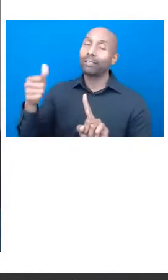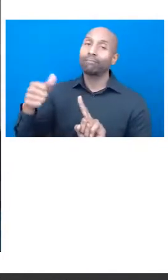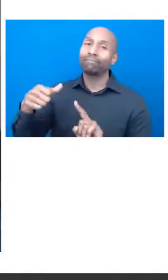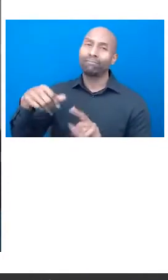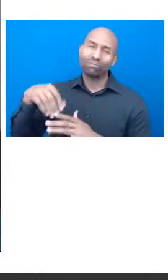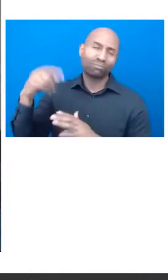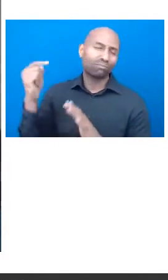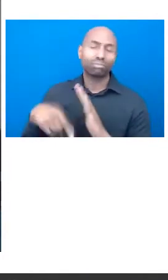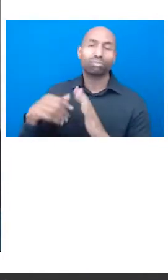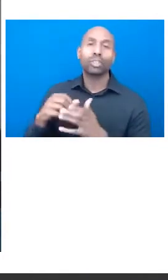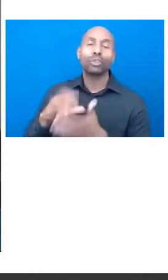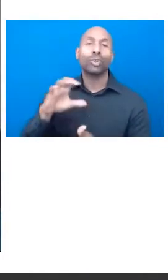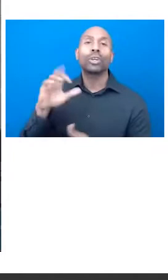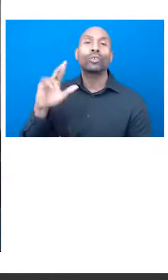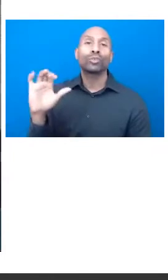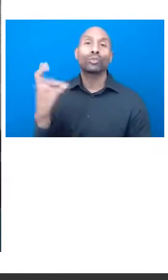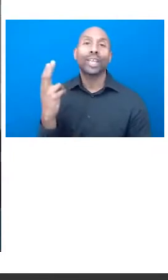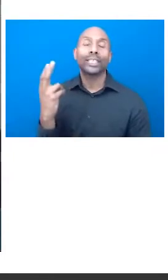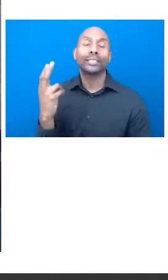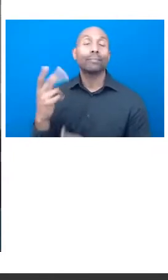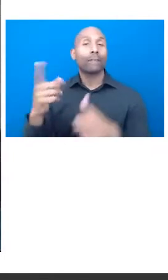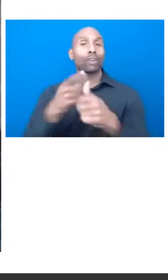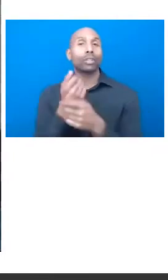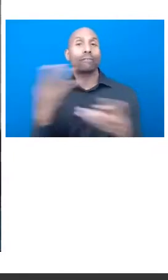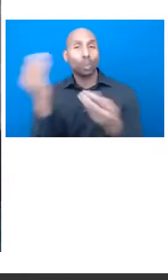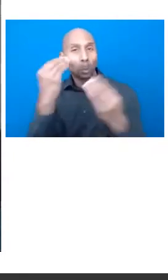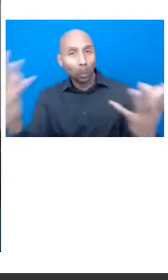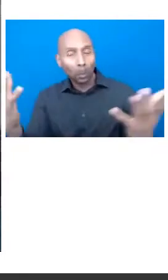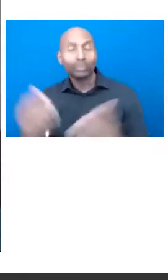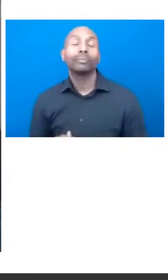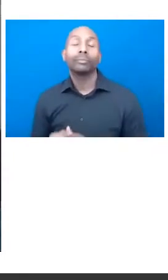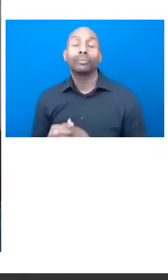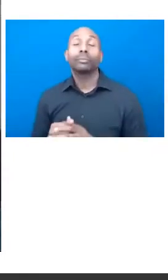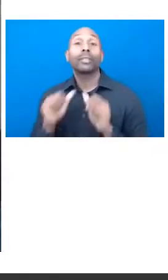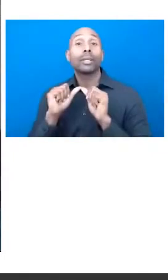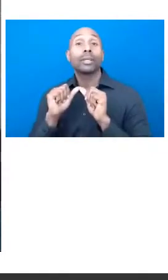This event will last approximately one hour.